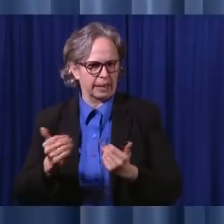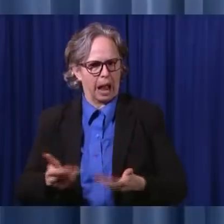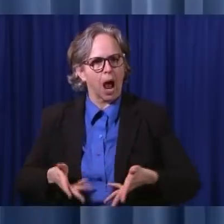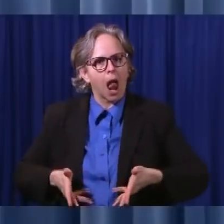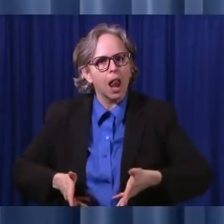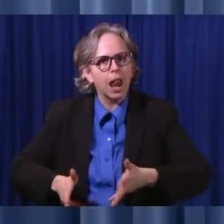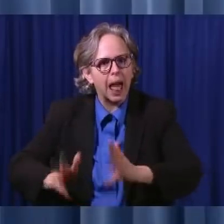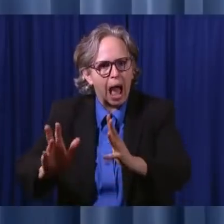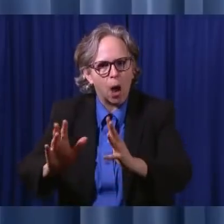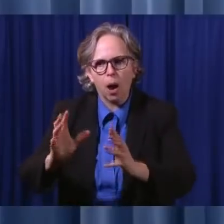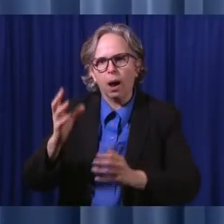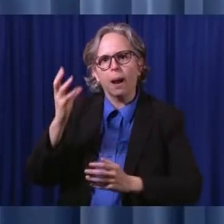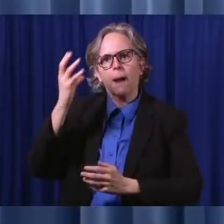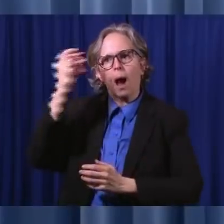THEY'RE PROPERLY PREPARED IN